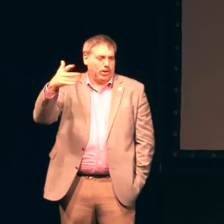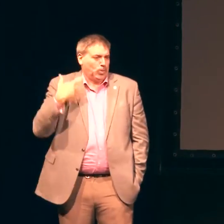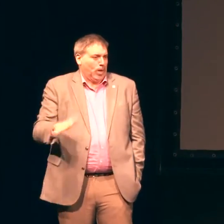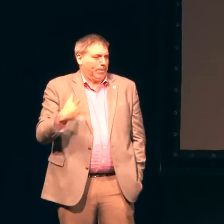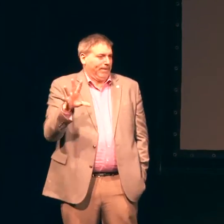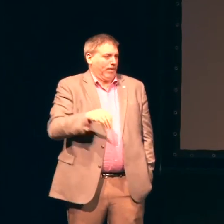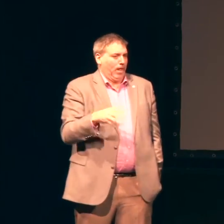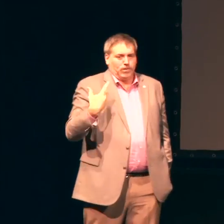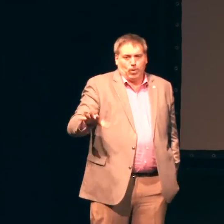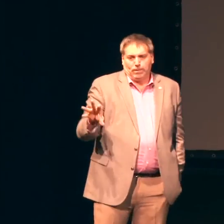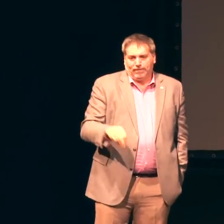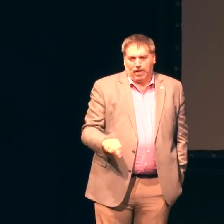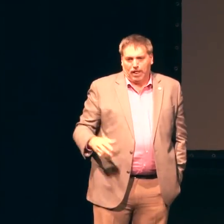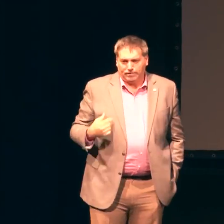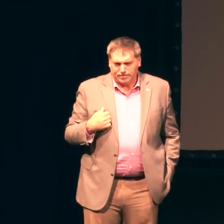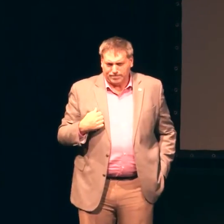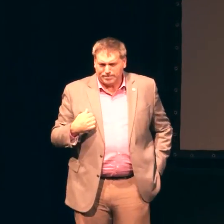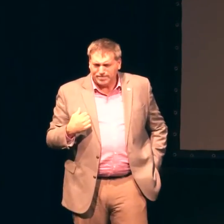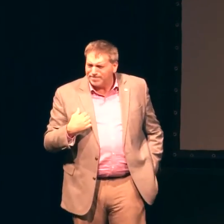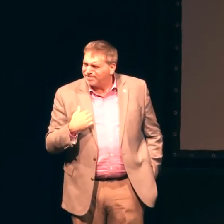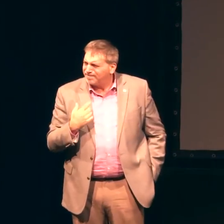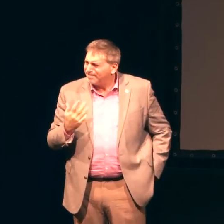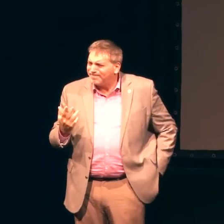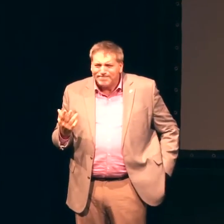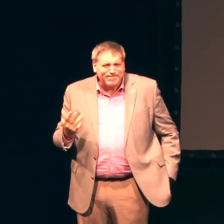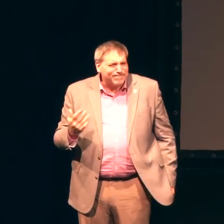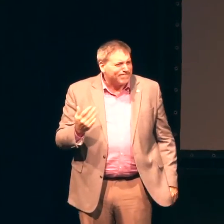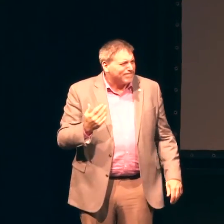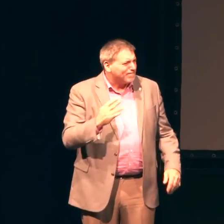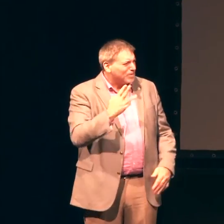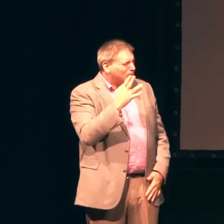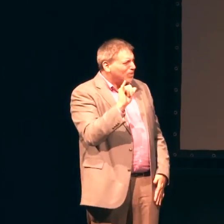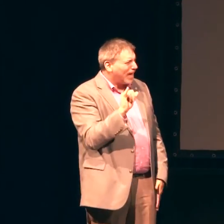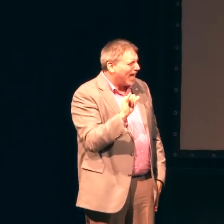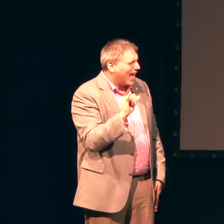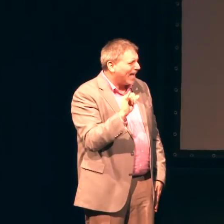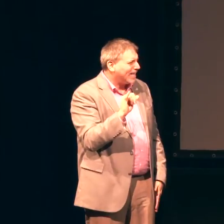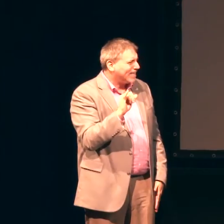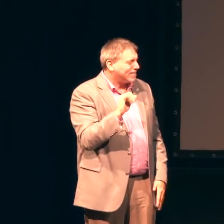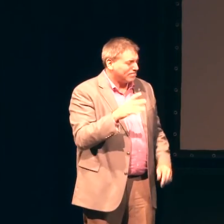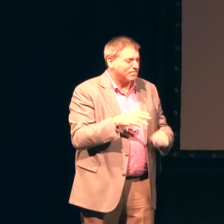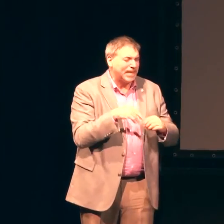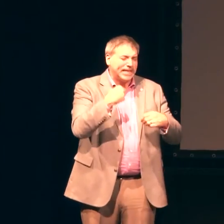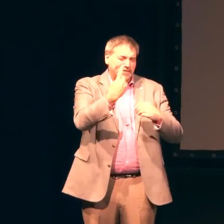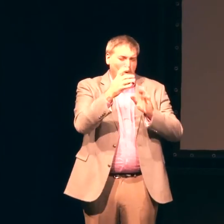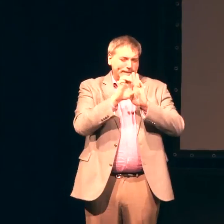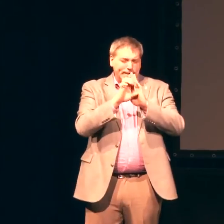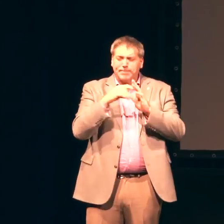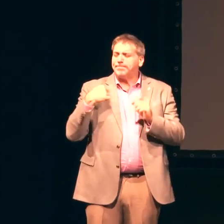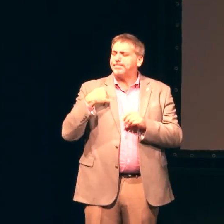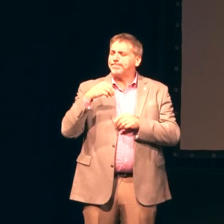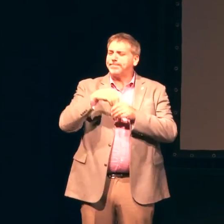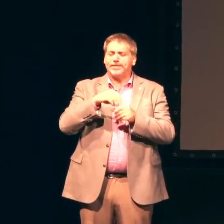why don't you have a Deaf leader and Deaf leaders say no I don't want to get involved, why wouldn't a Deaf leader want to be involved?